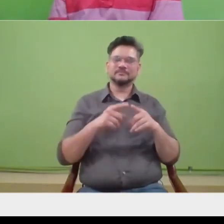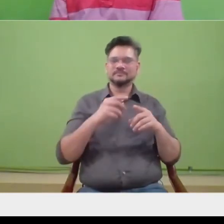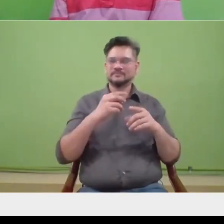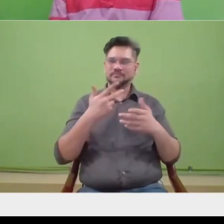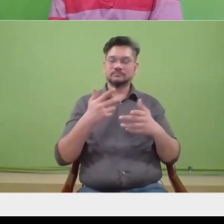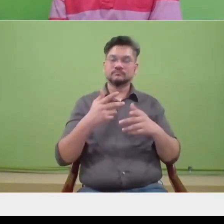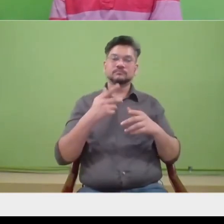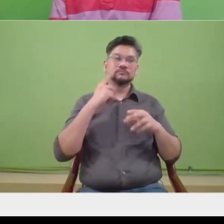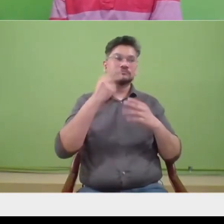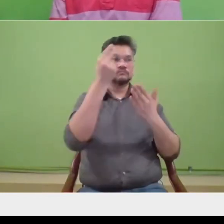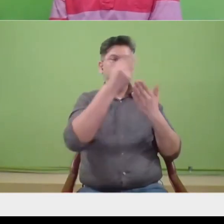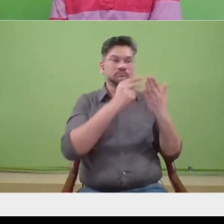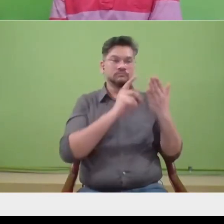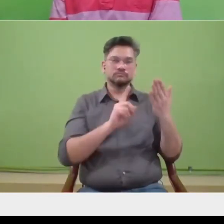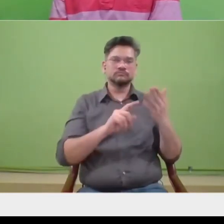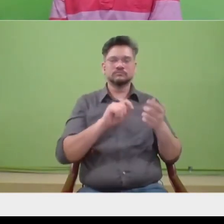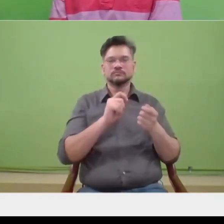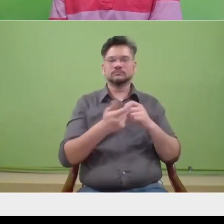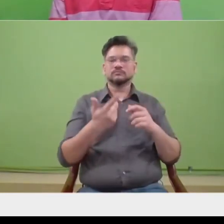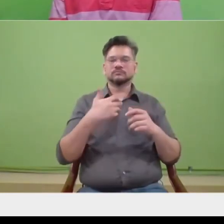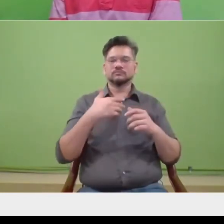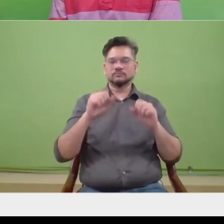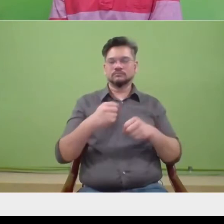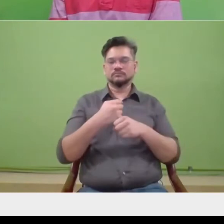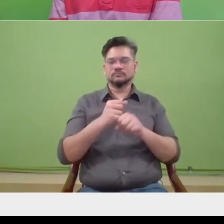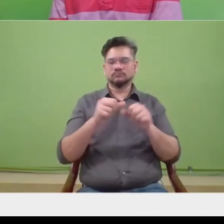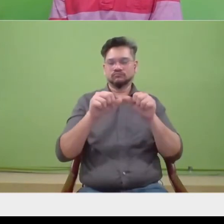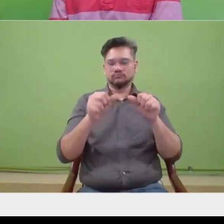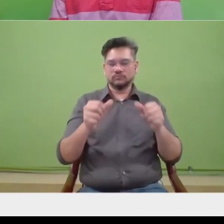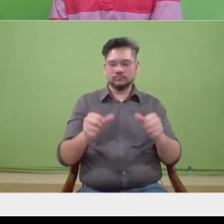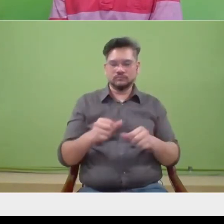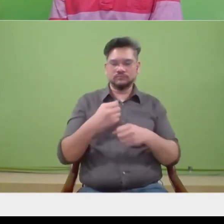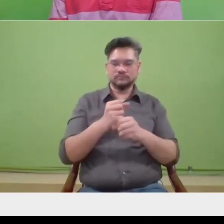in the school like many such teachers do exist in not just experimental schools but other schools as